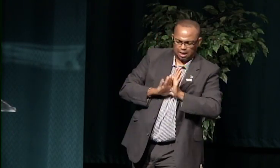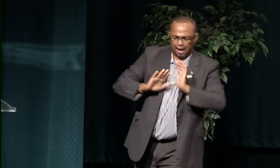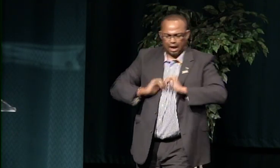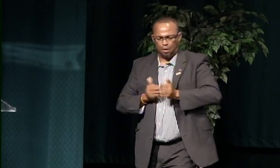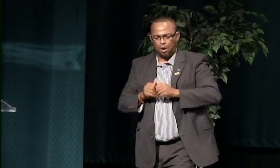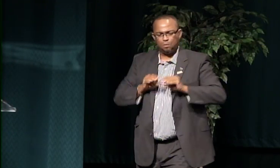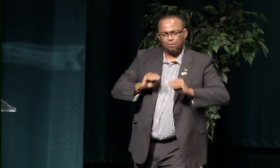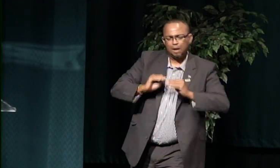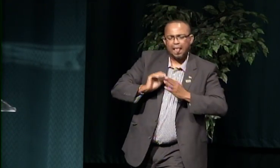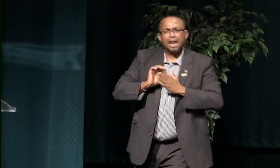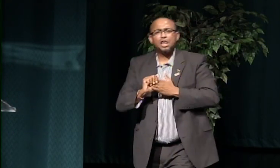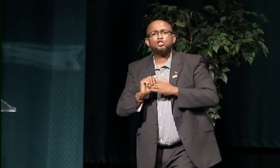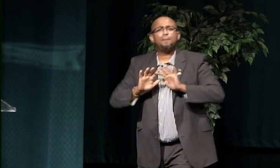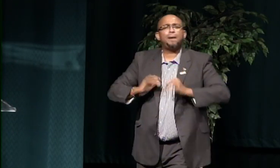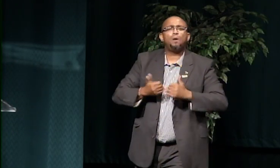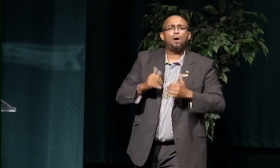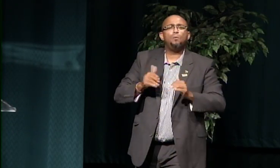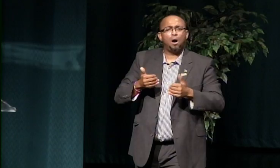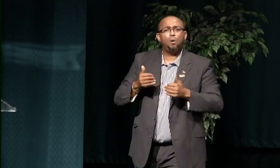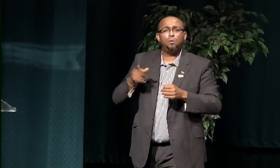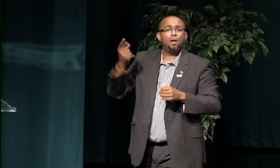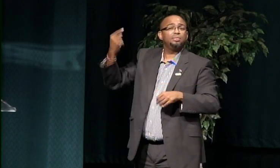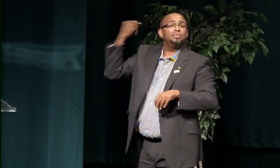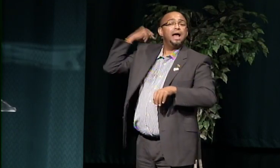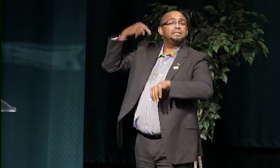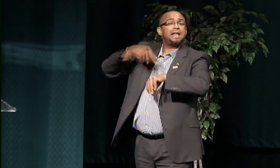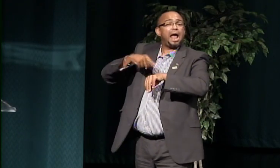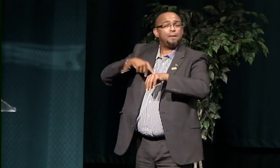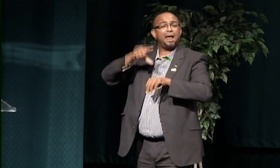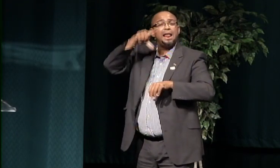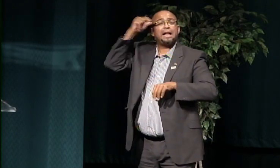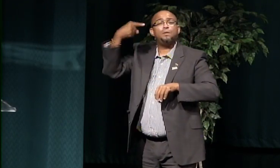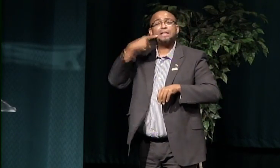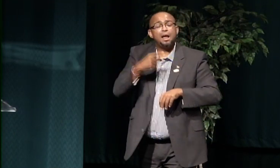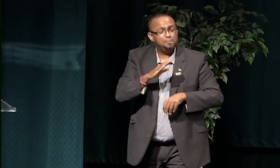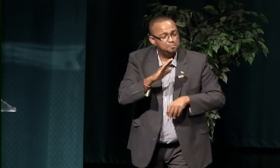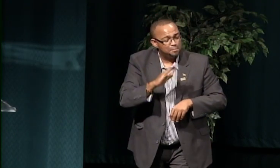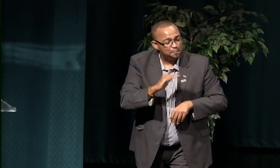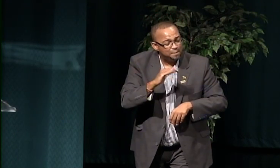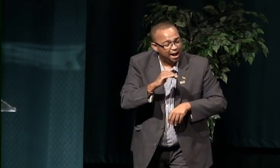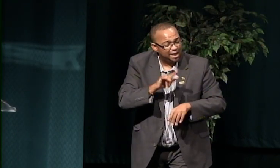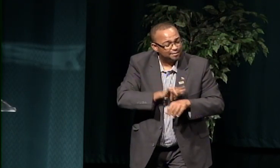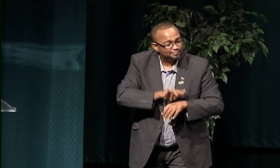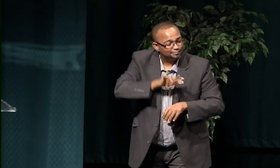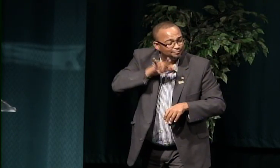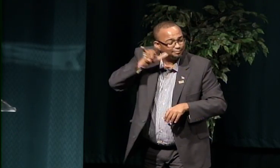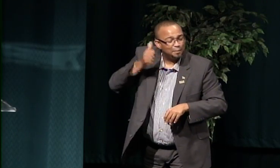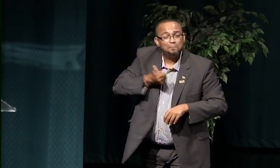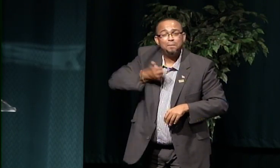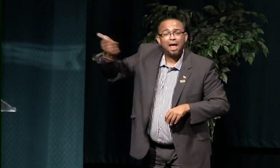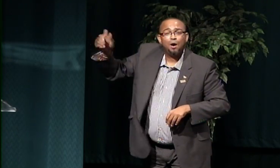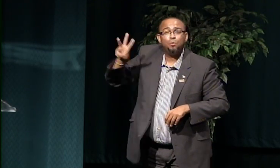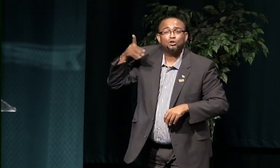to develop this program so we can then develop our youth.